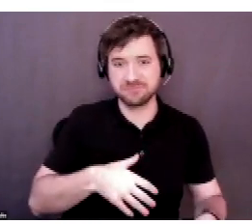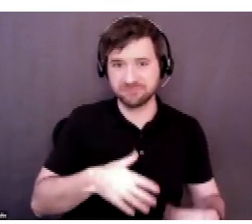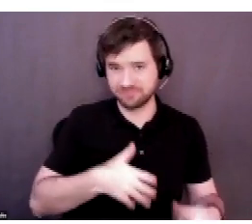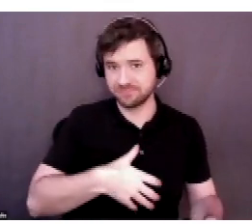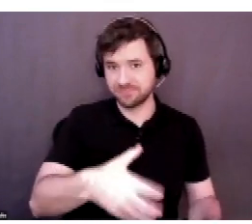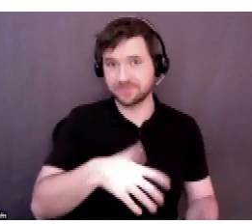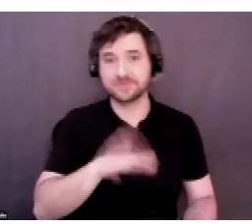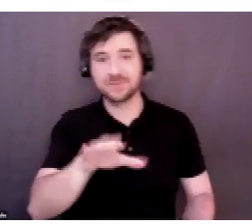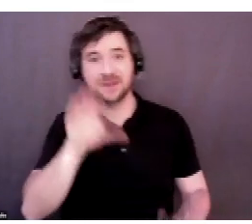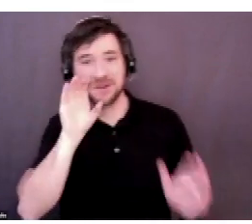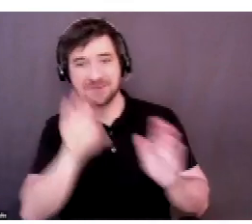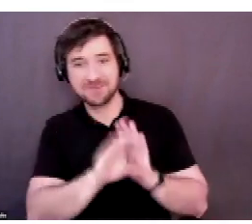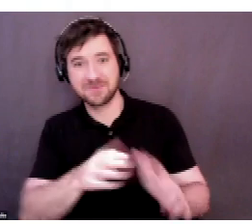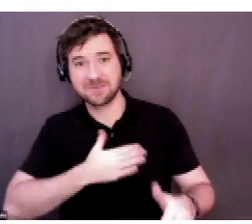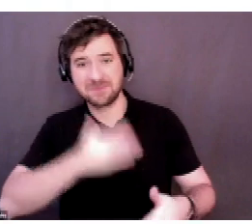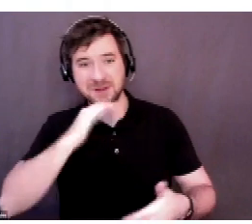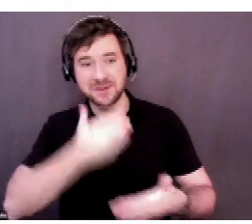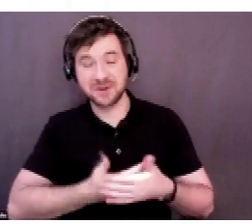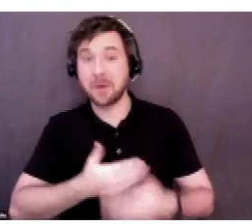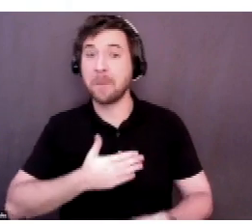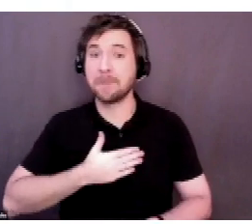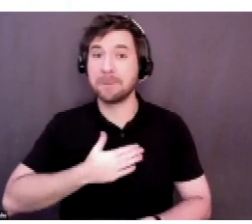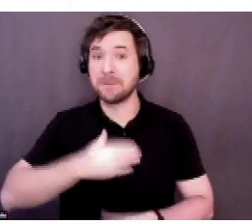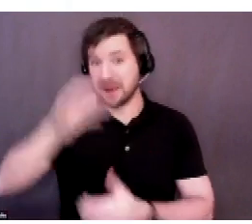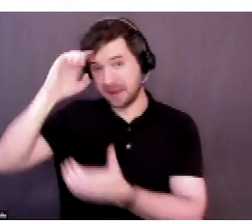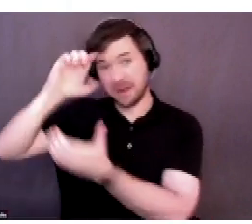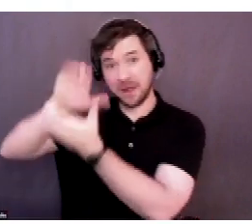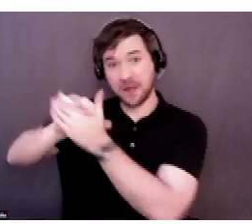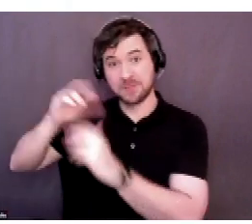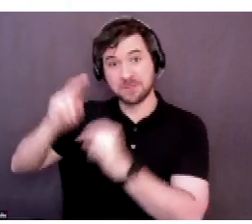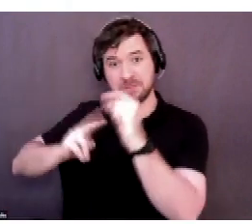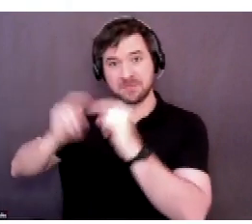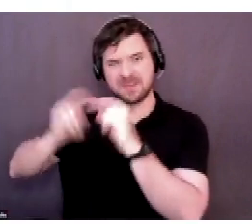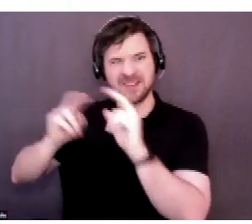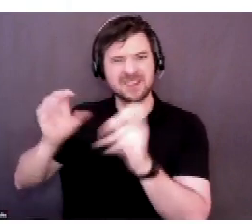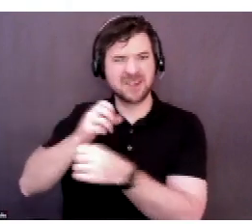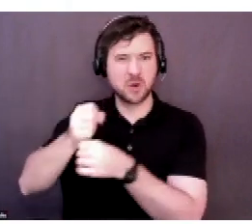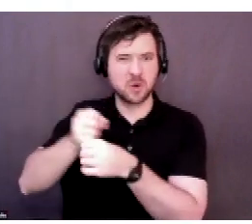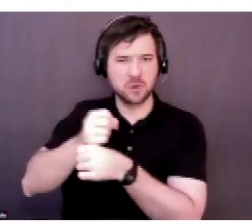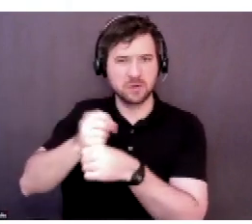My husband built this coffee table height platform